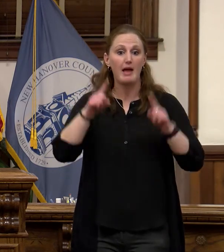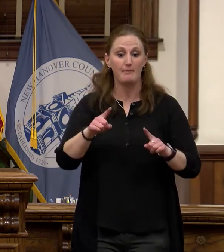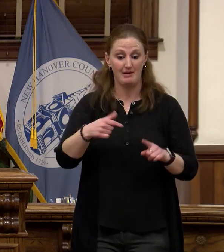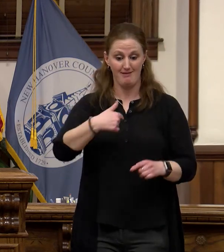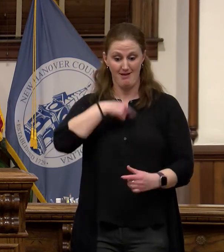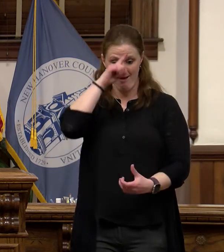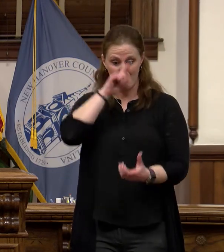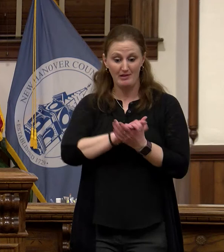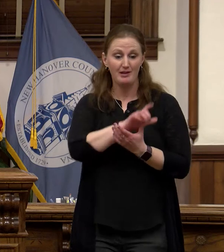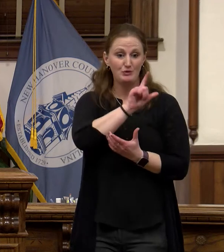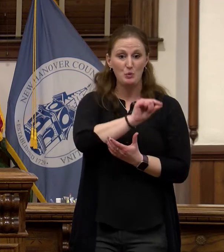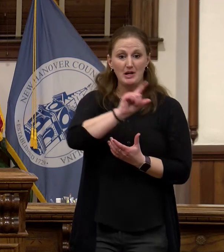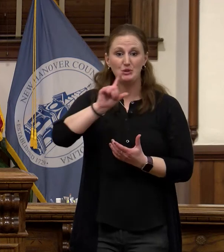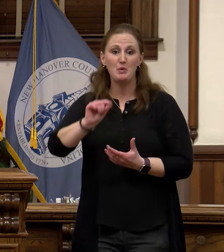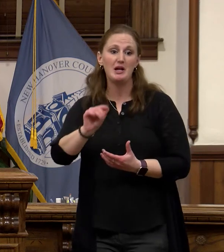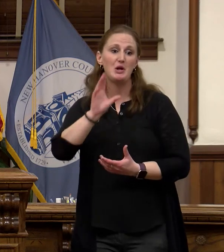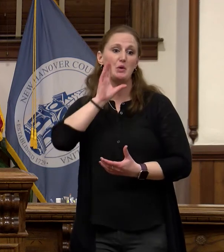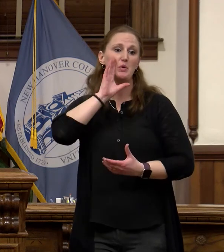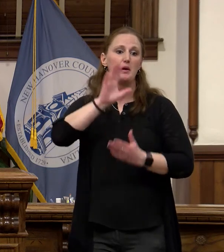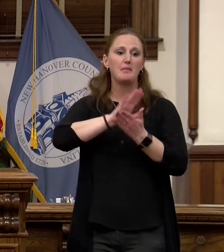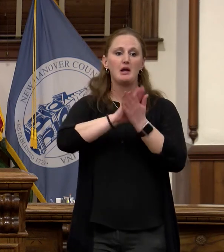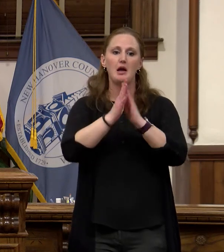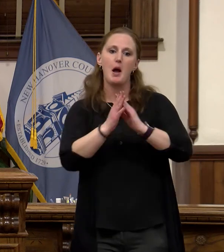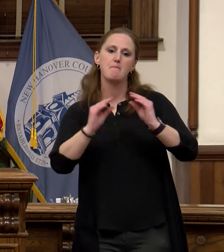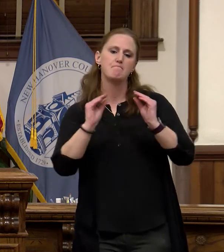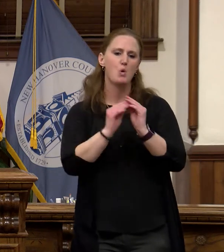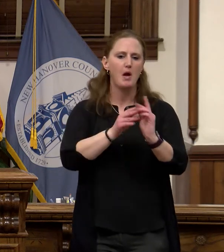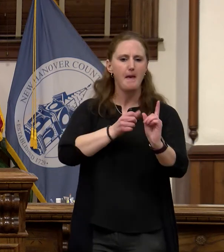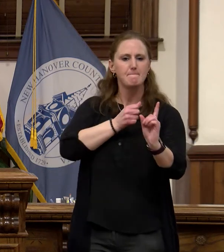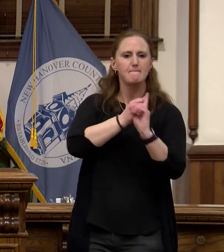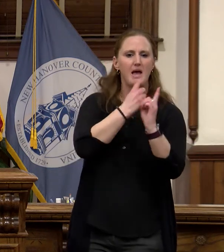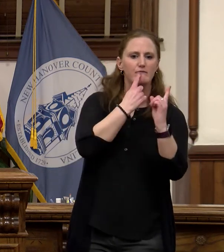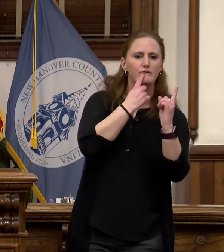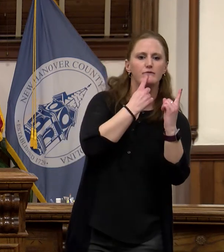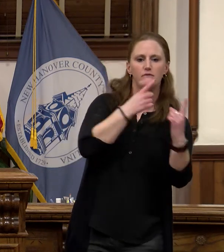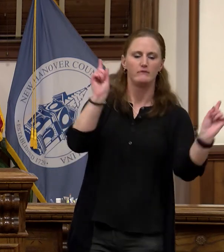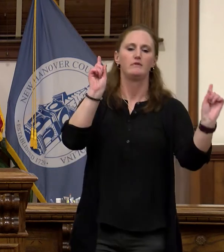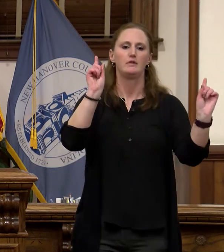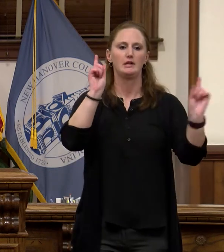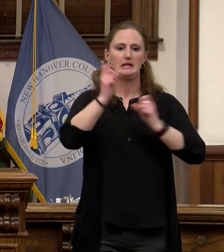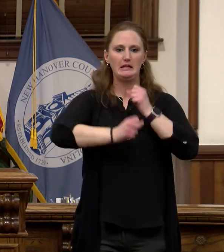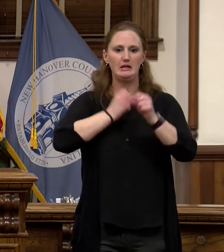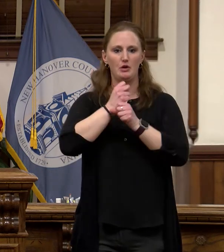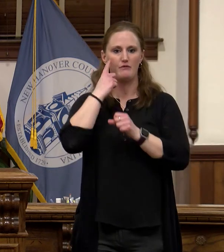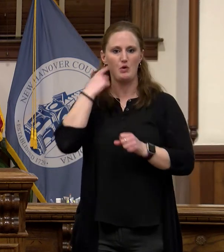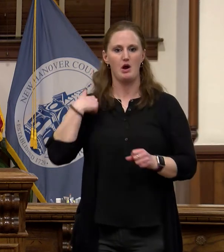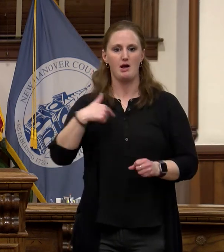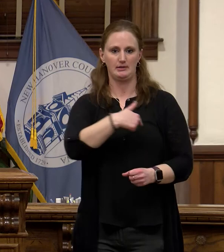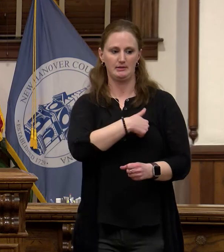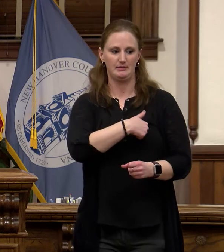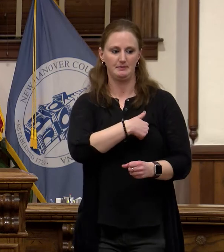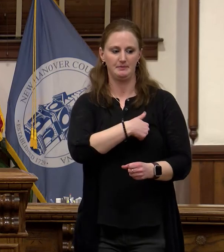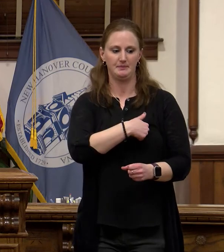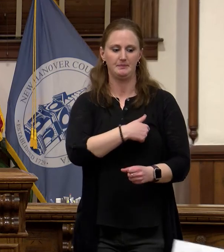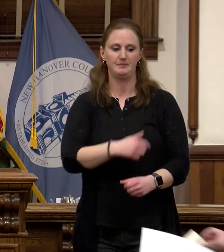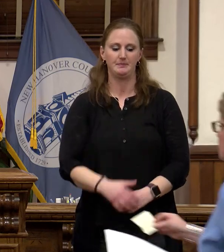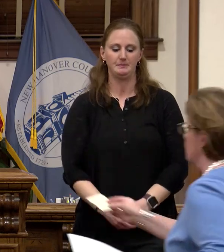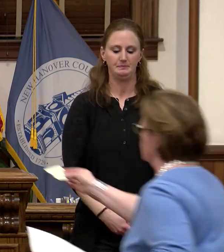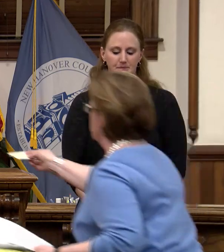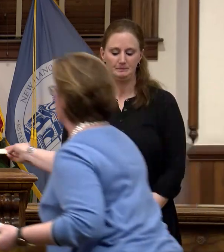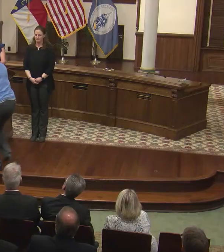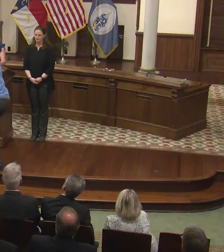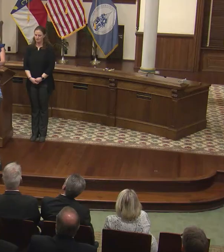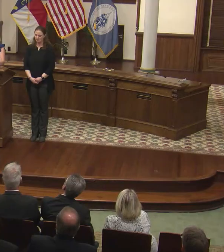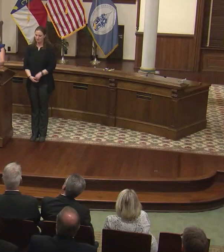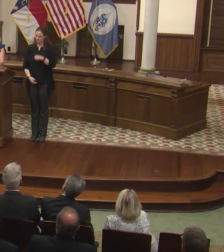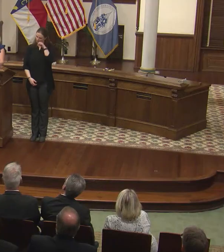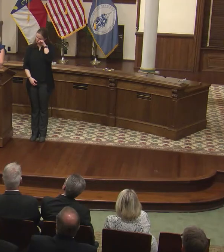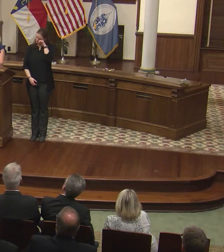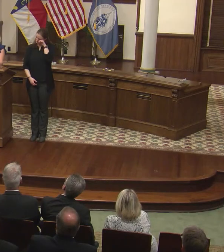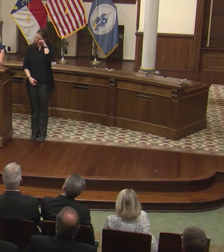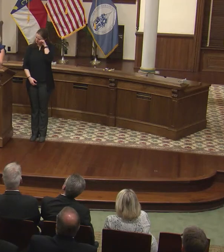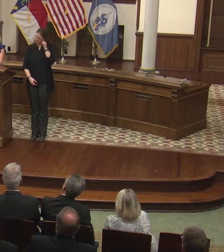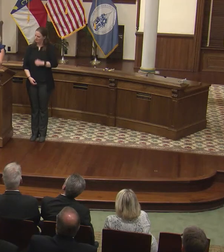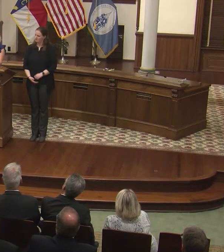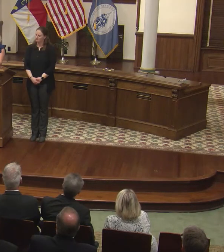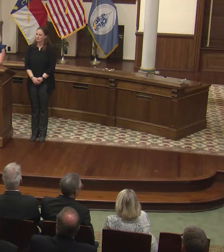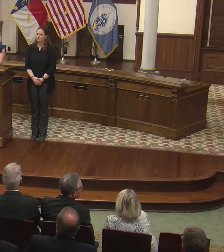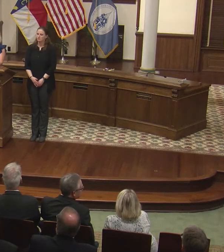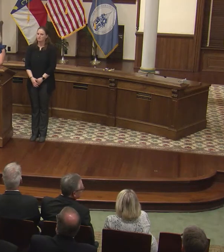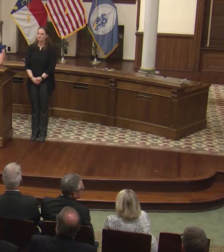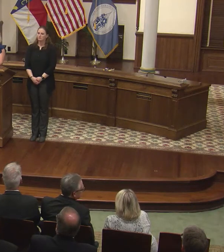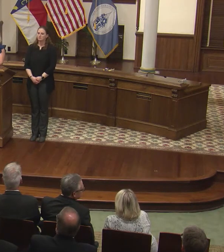be even more impactful, even more successful year for our County. Also